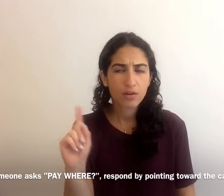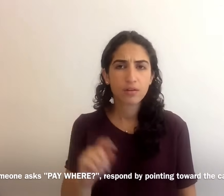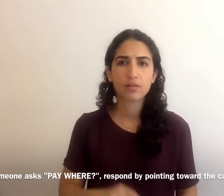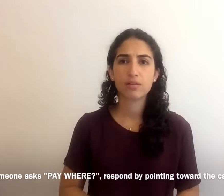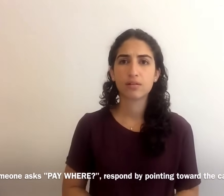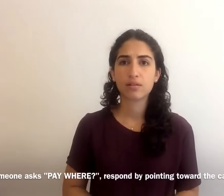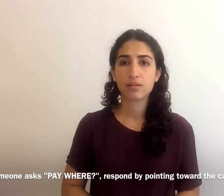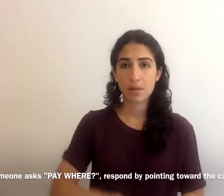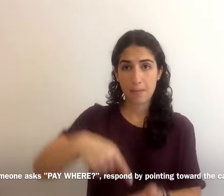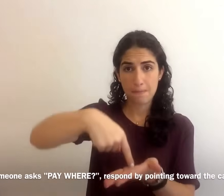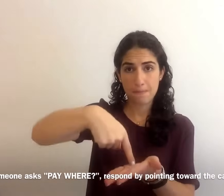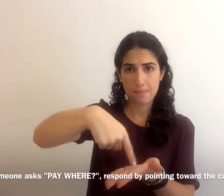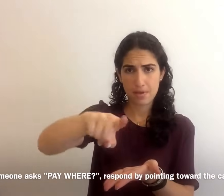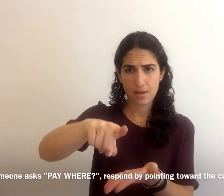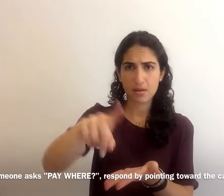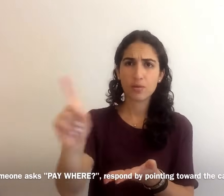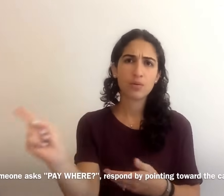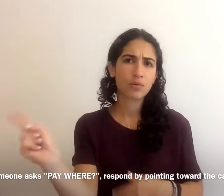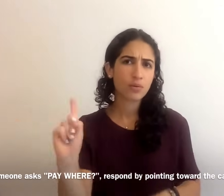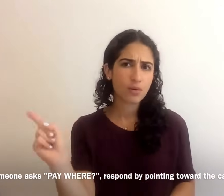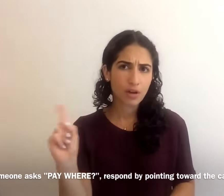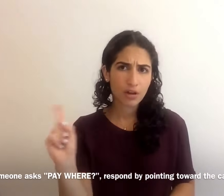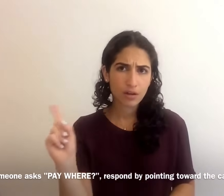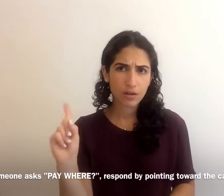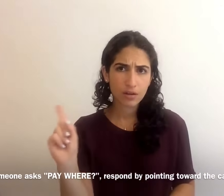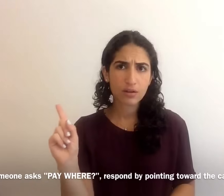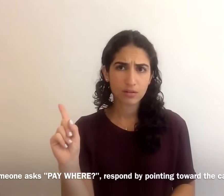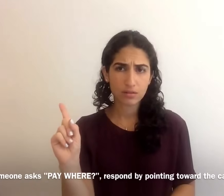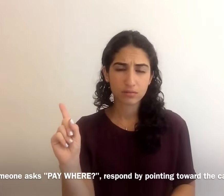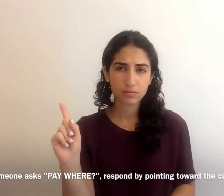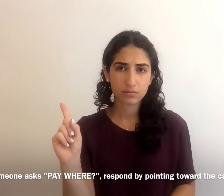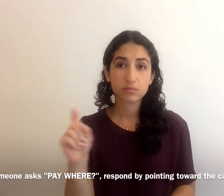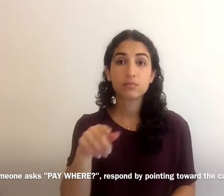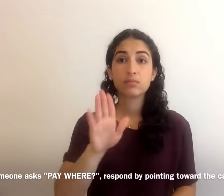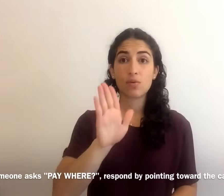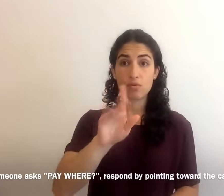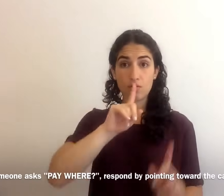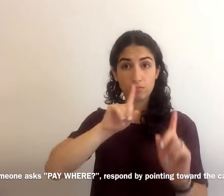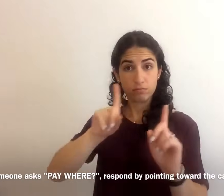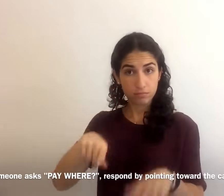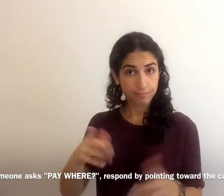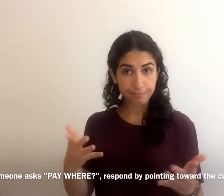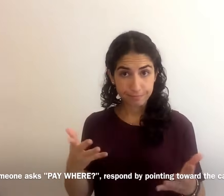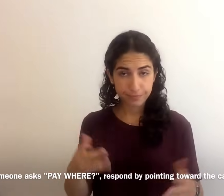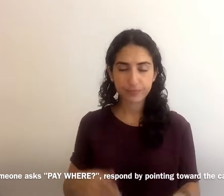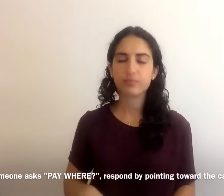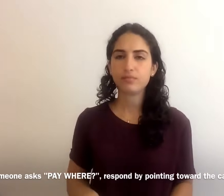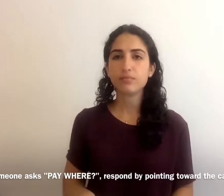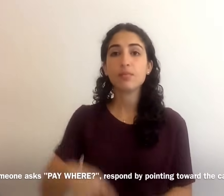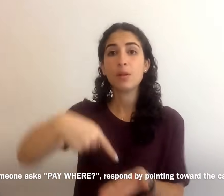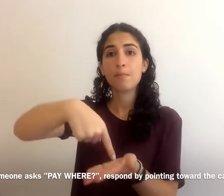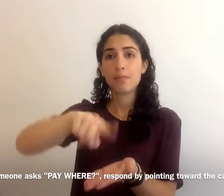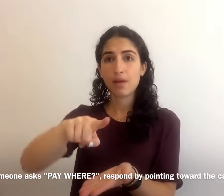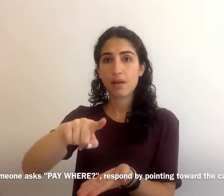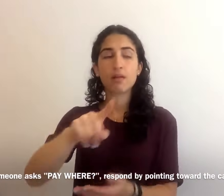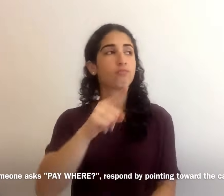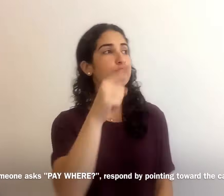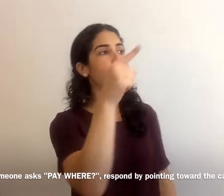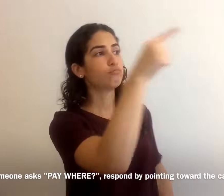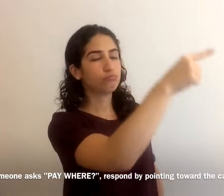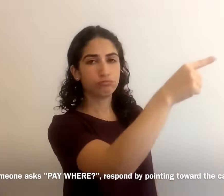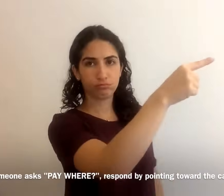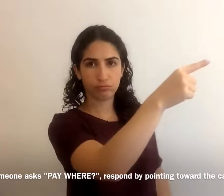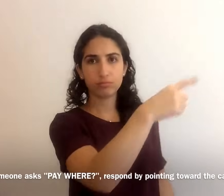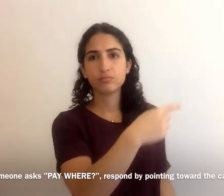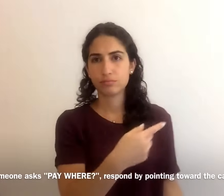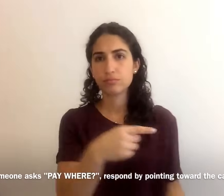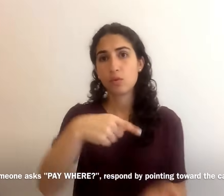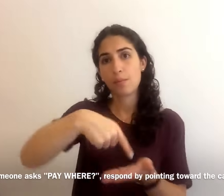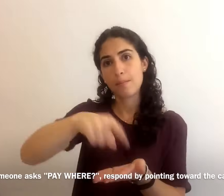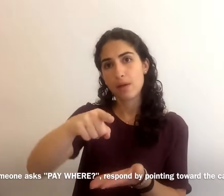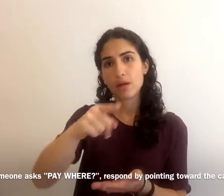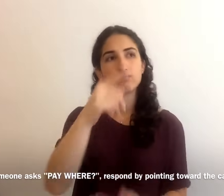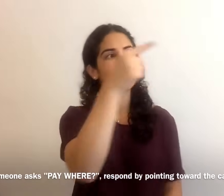"pay where? -- your response would be something like "pay over there" and